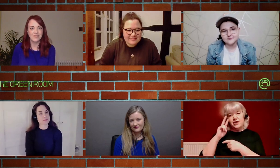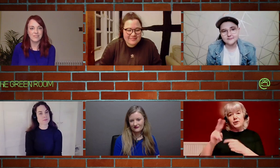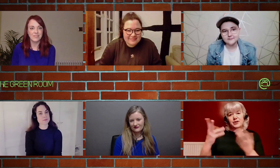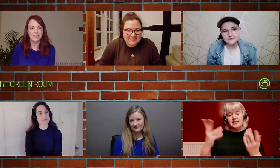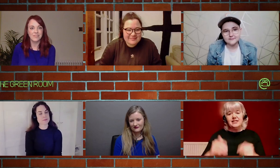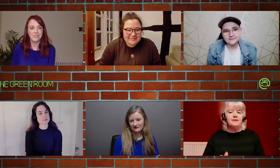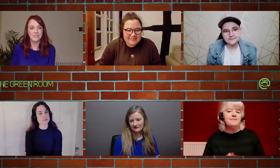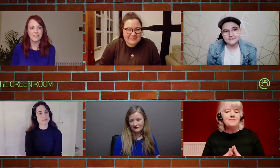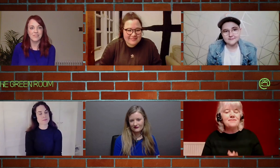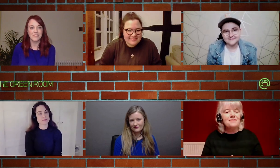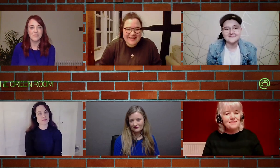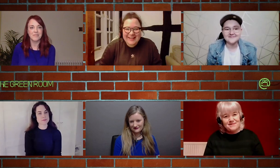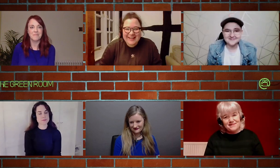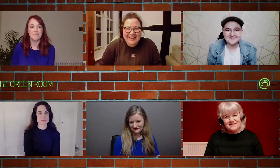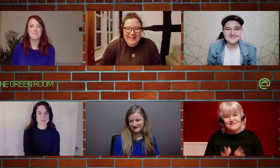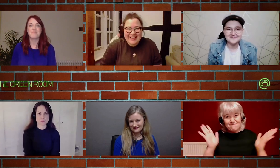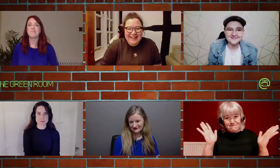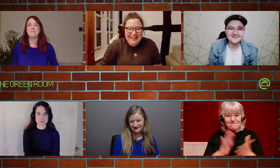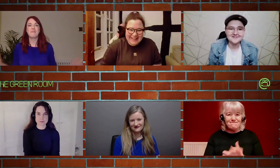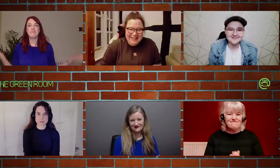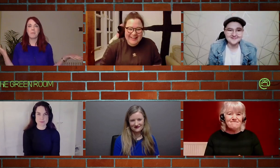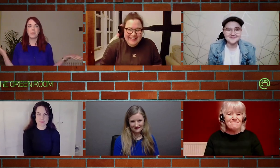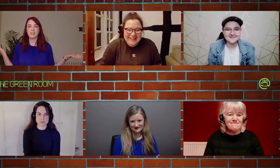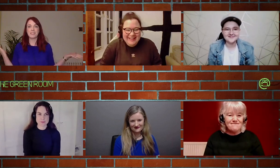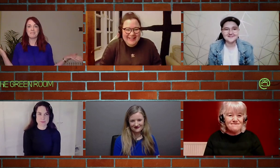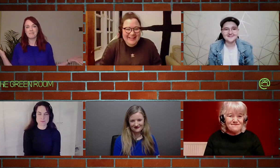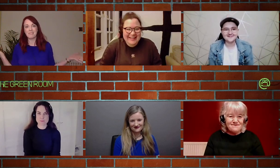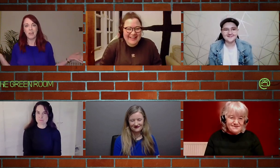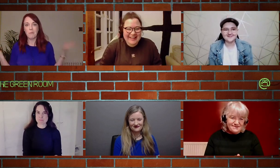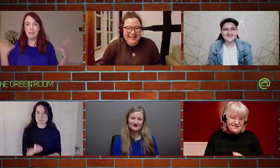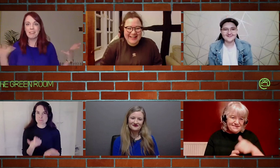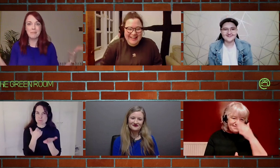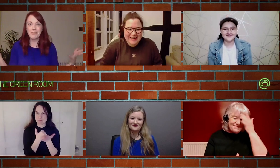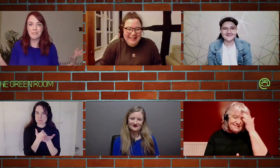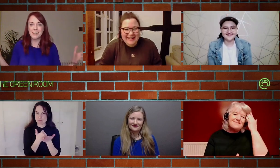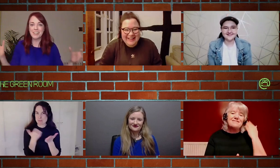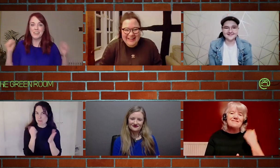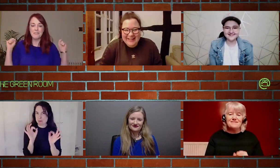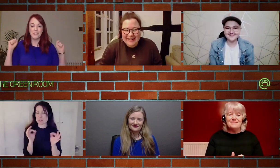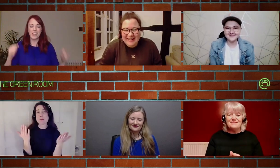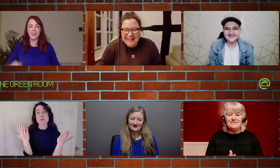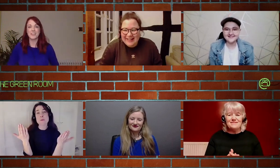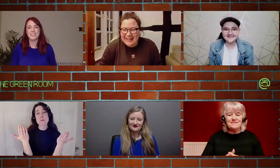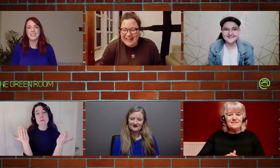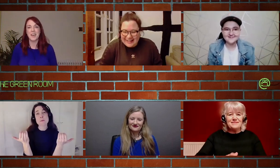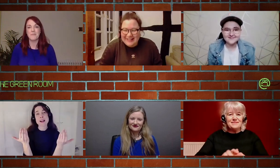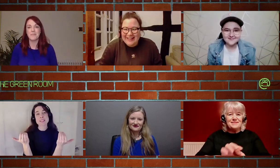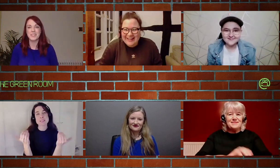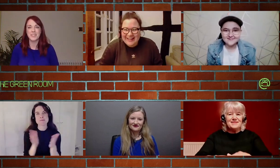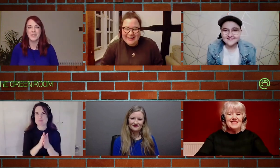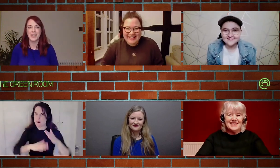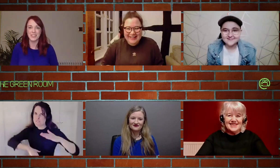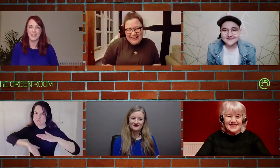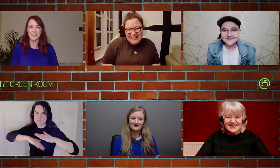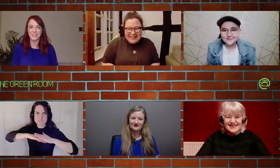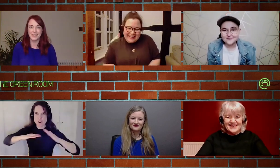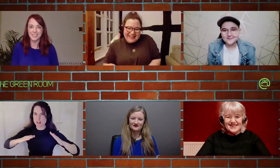you can see. Fabulous. Welcome everyone. Full house. This is going to be a good one